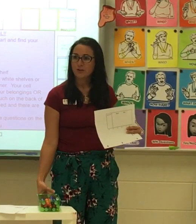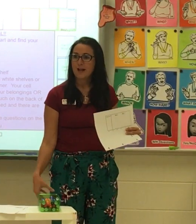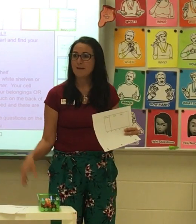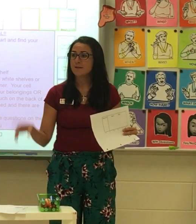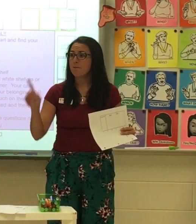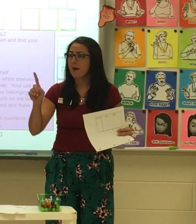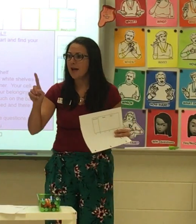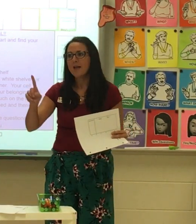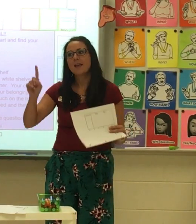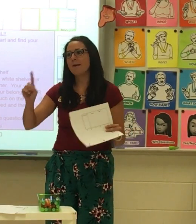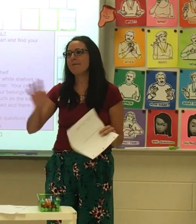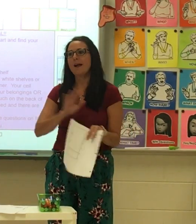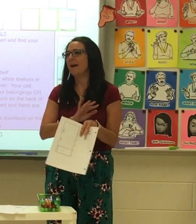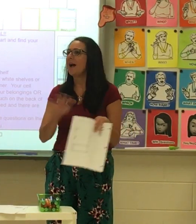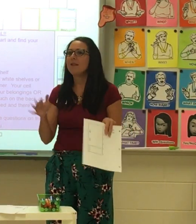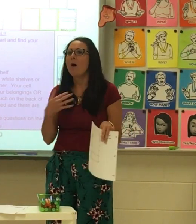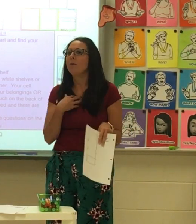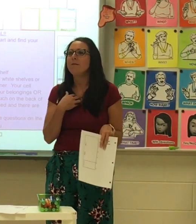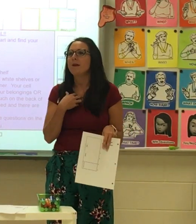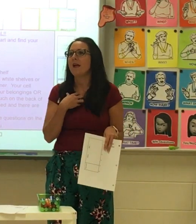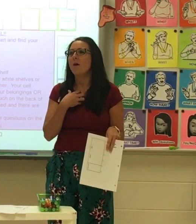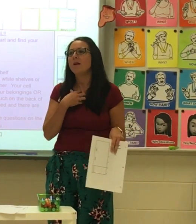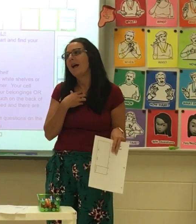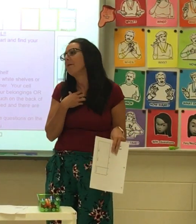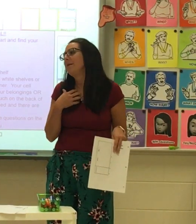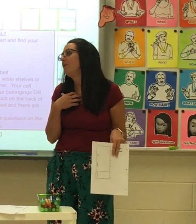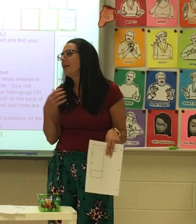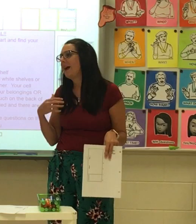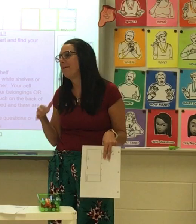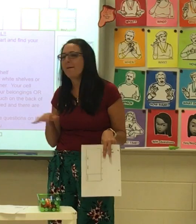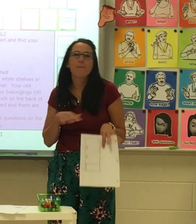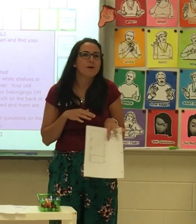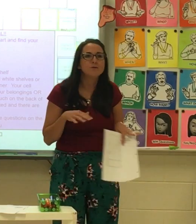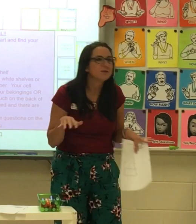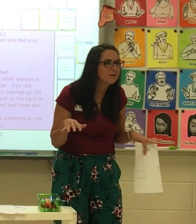your names but keep in mind... only me only I'm going to be looking at I'm not posting them